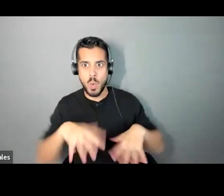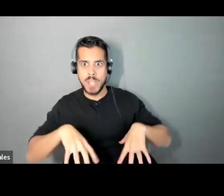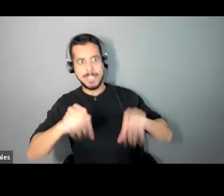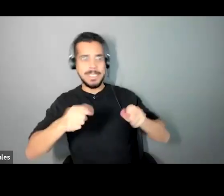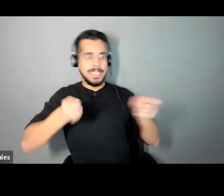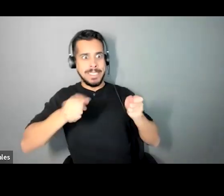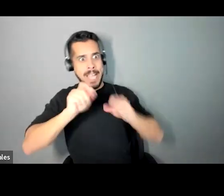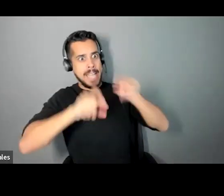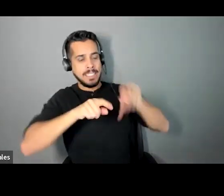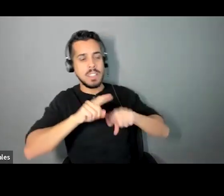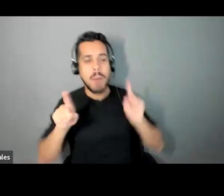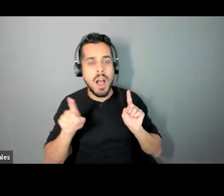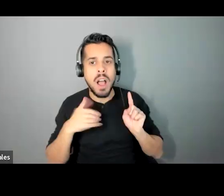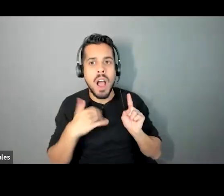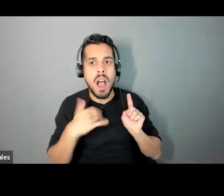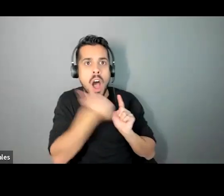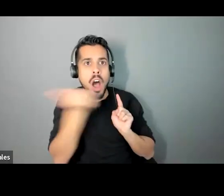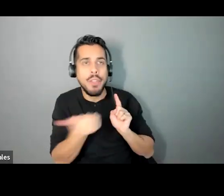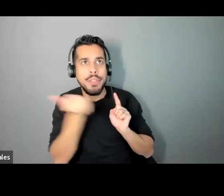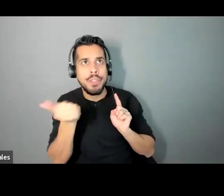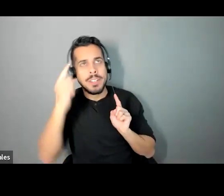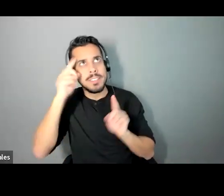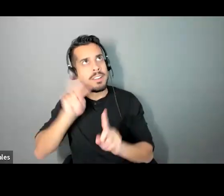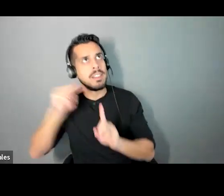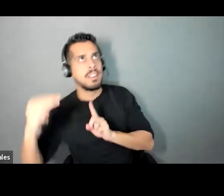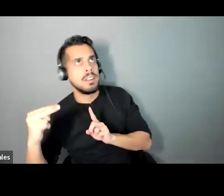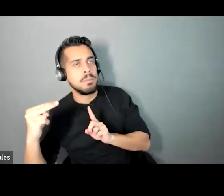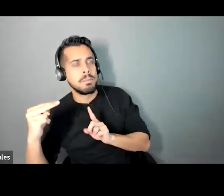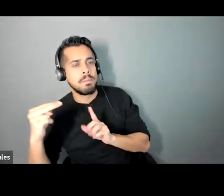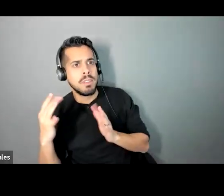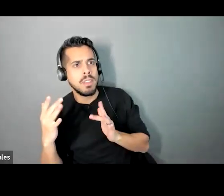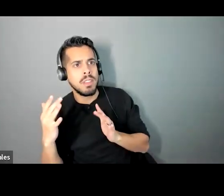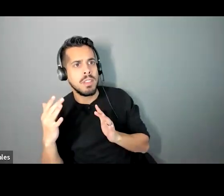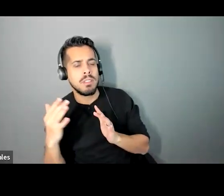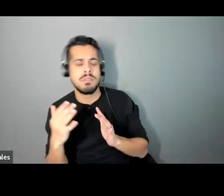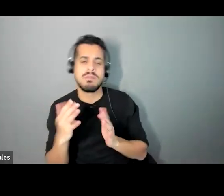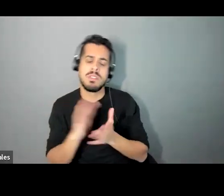But, um... on kind of the other end of the spectrum, what do you recommend--